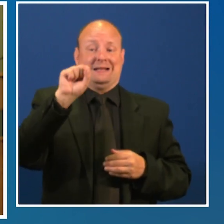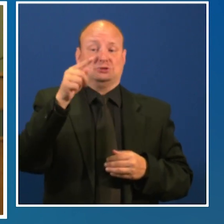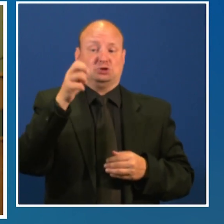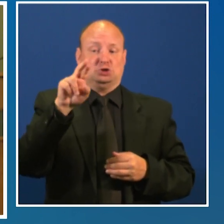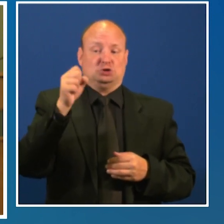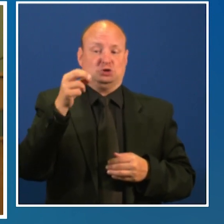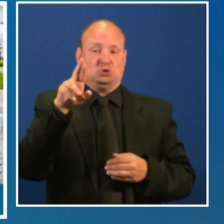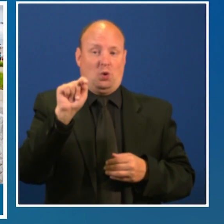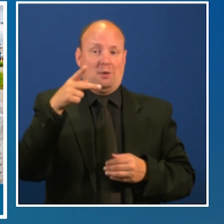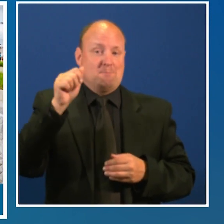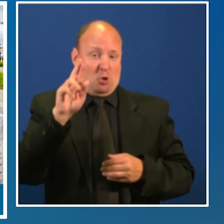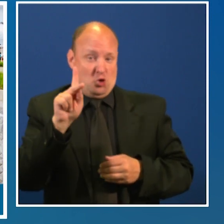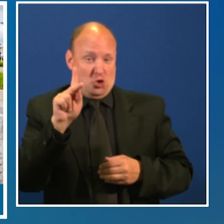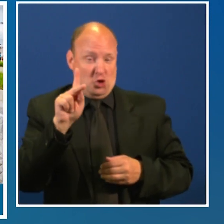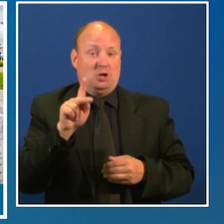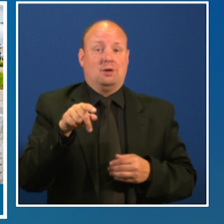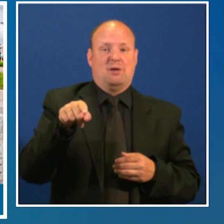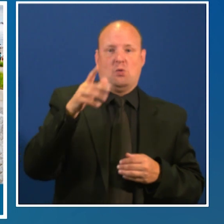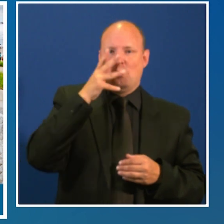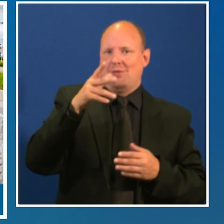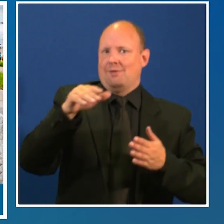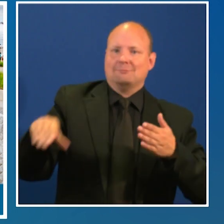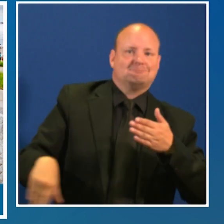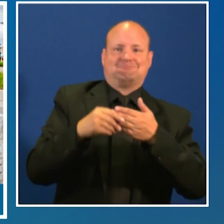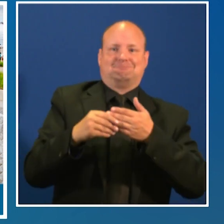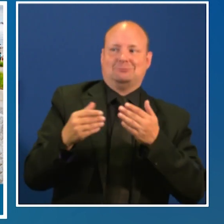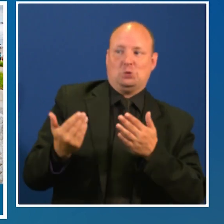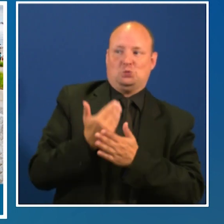River water feature is also back on for the season so you can get